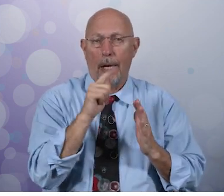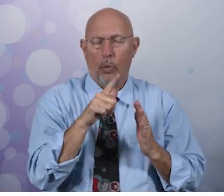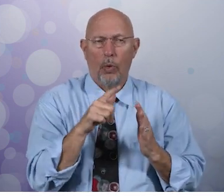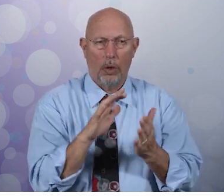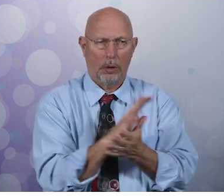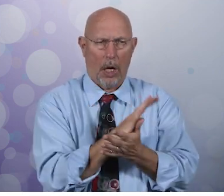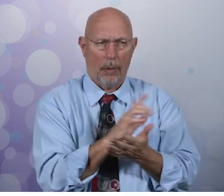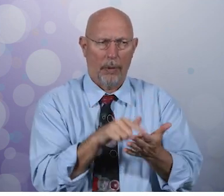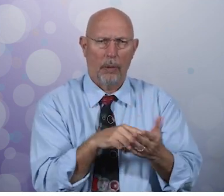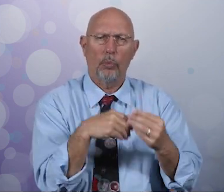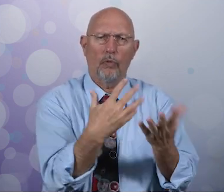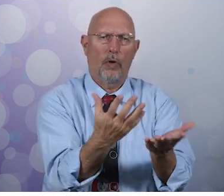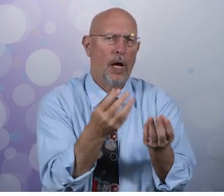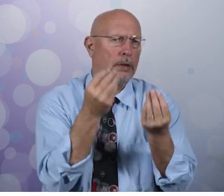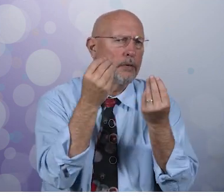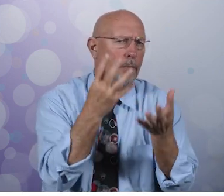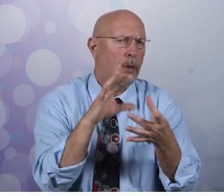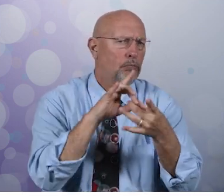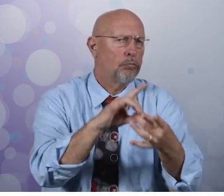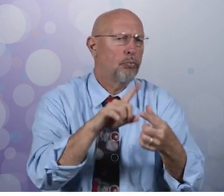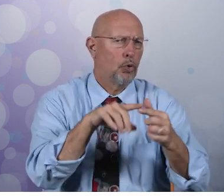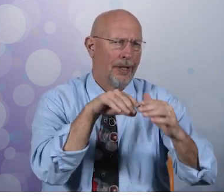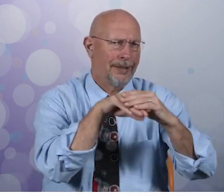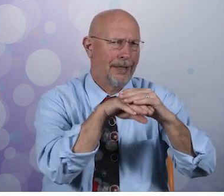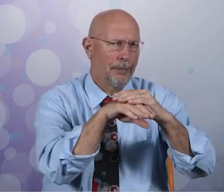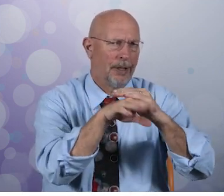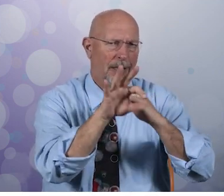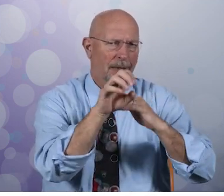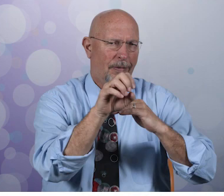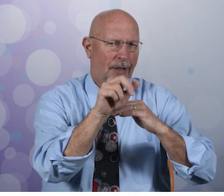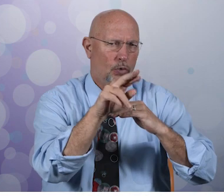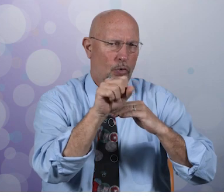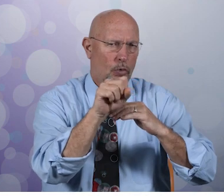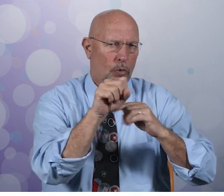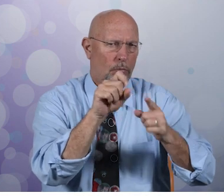that provides information about accessibility features on Ohio